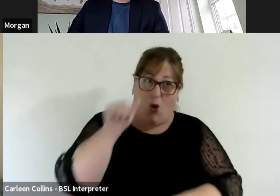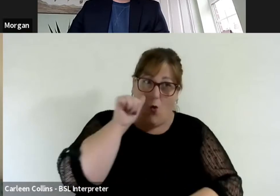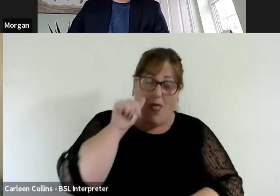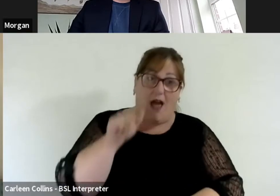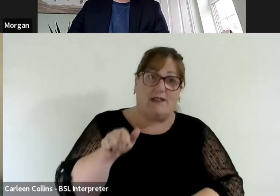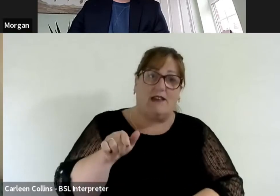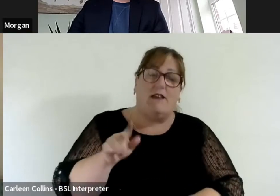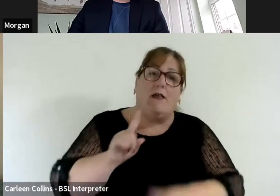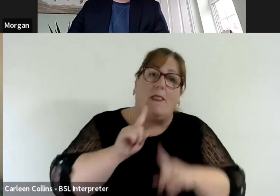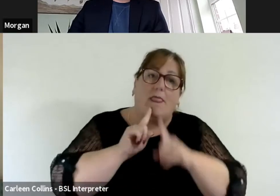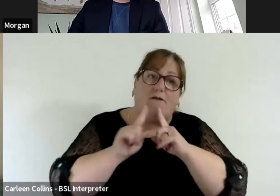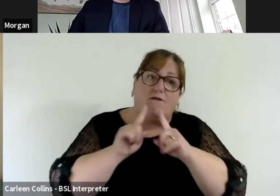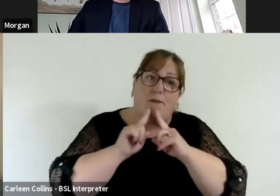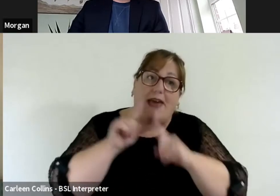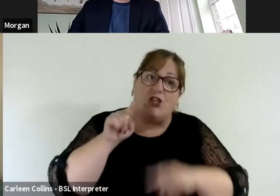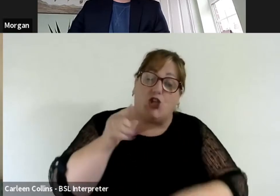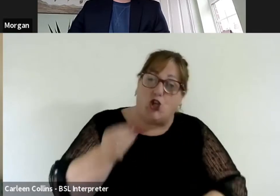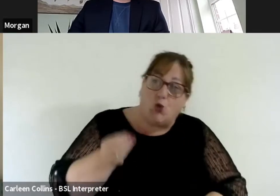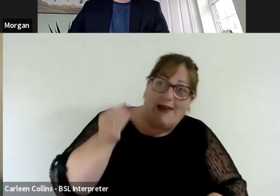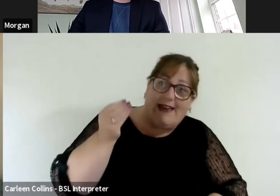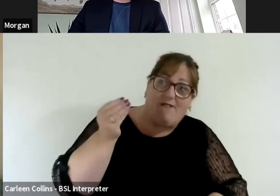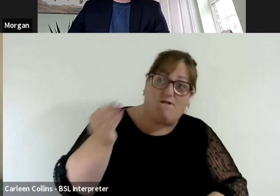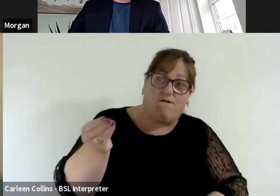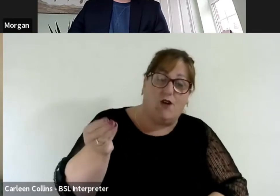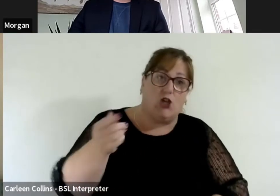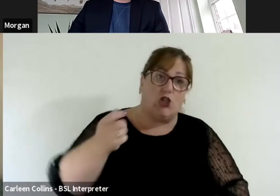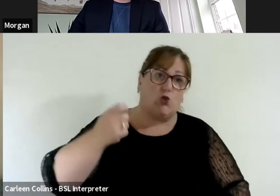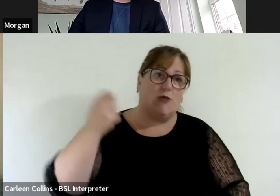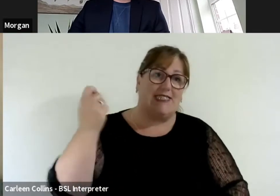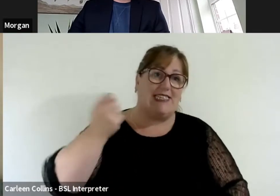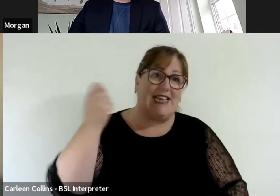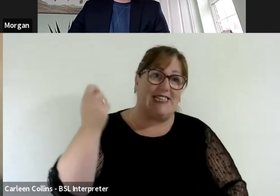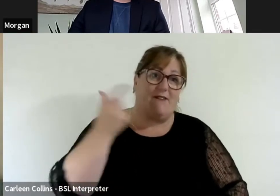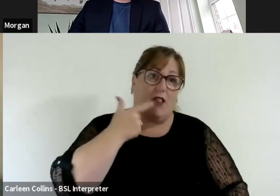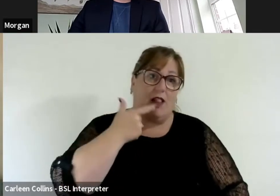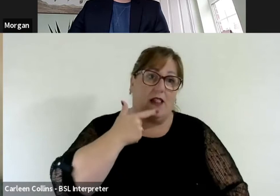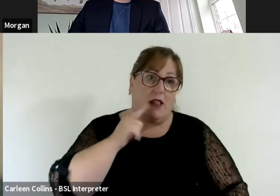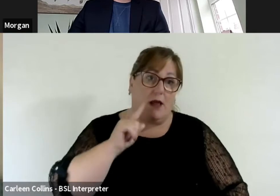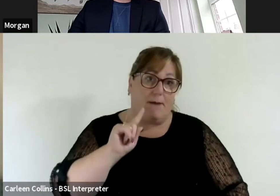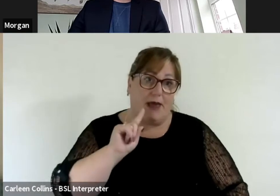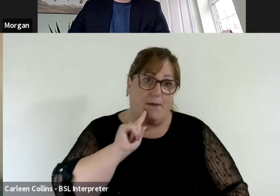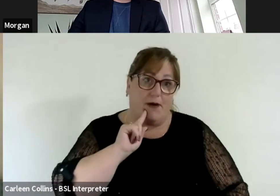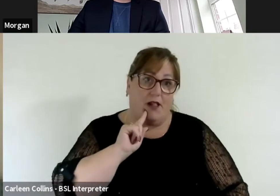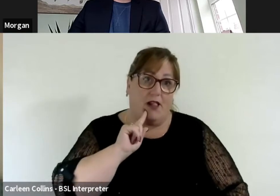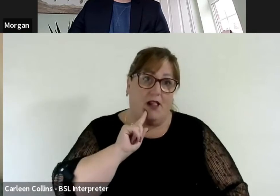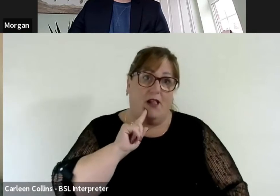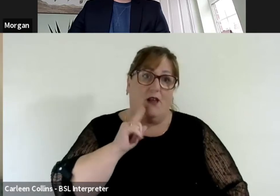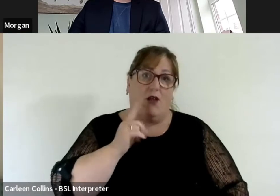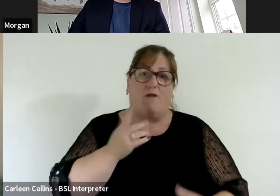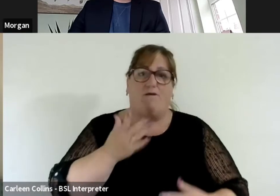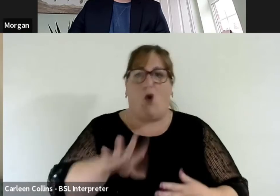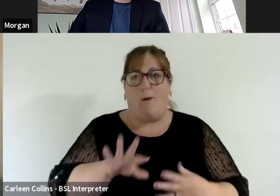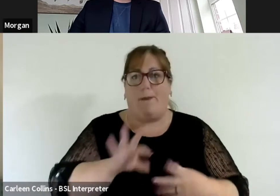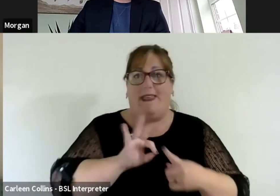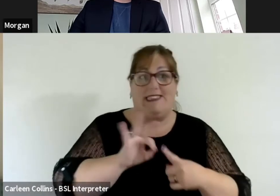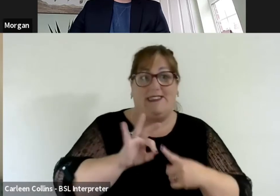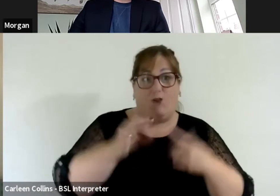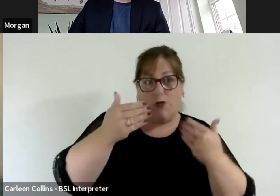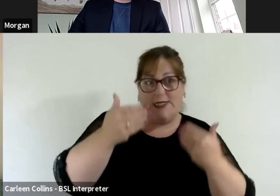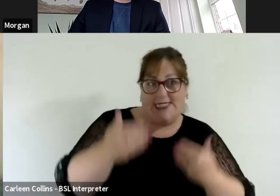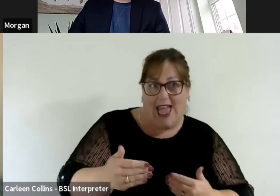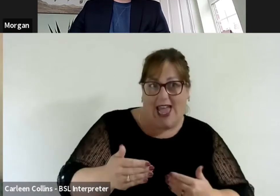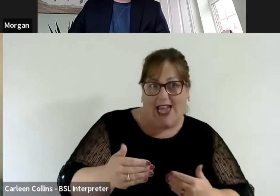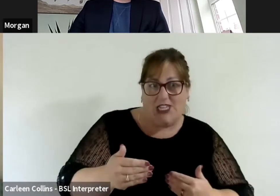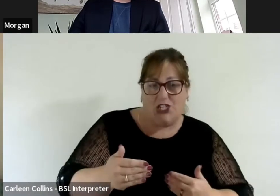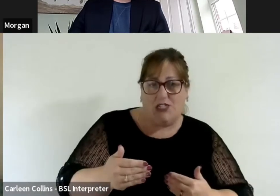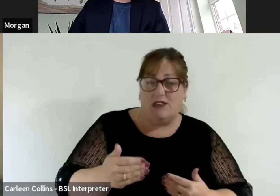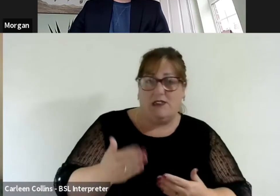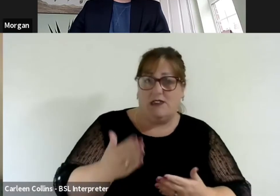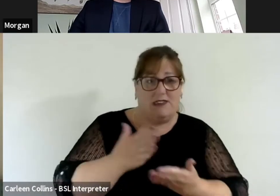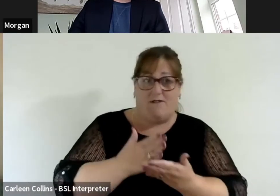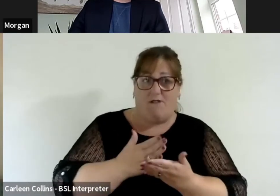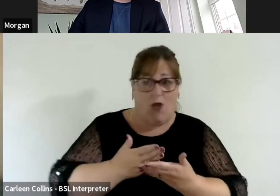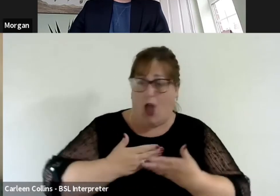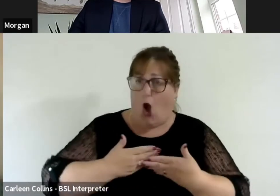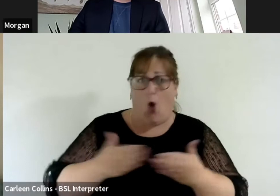to its process.